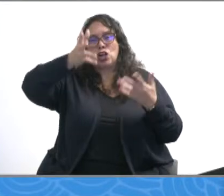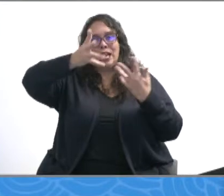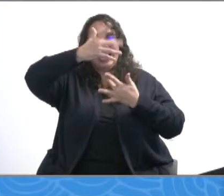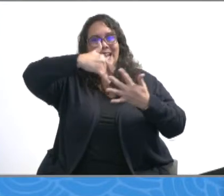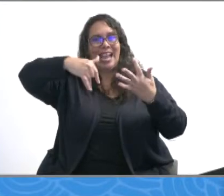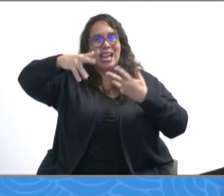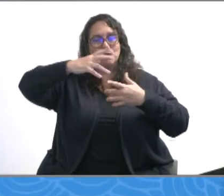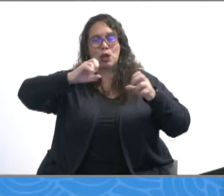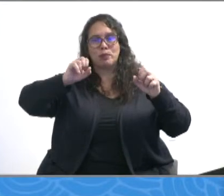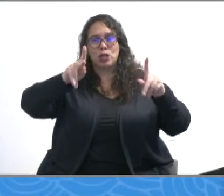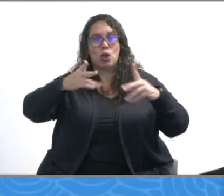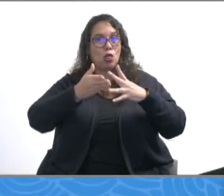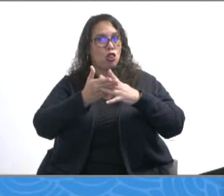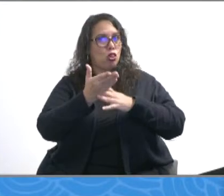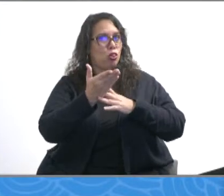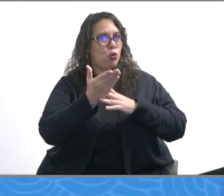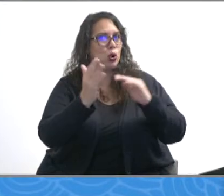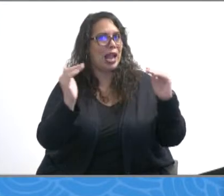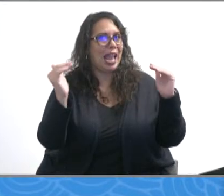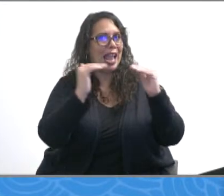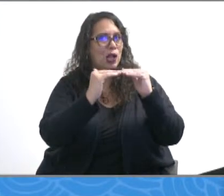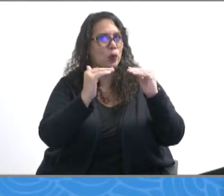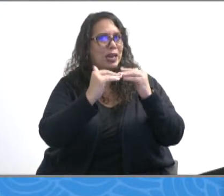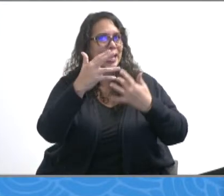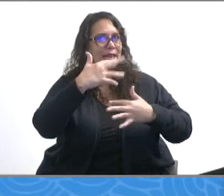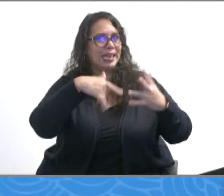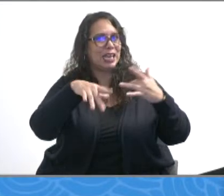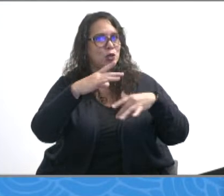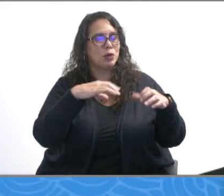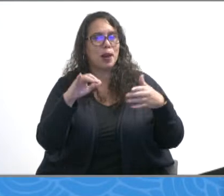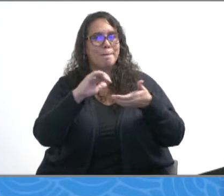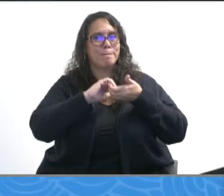through our Equity, Engagement & Partnerships flyer.